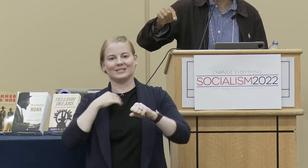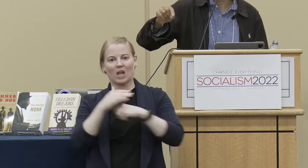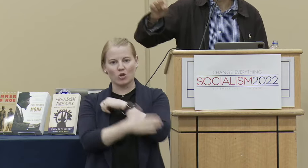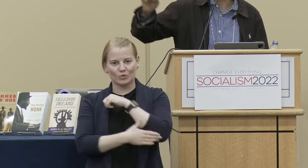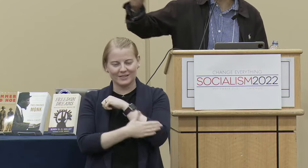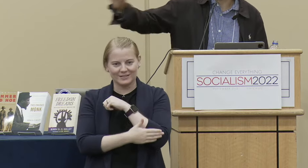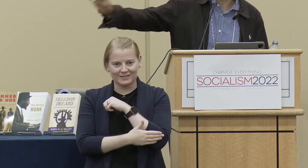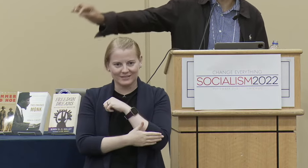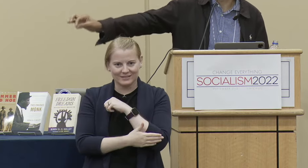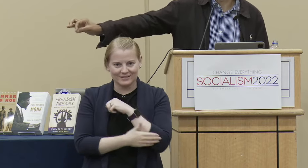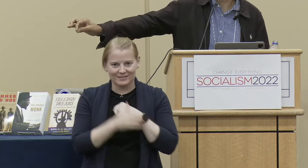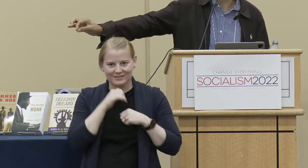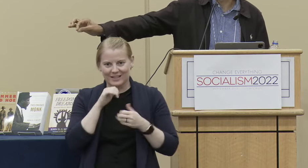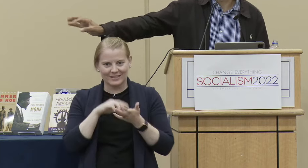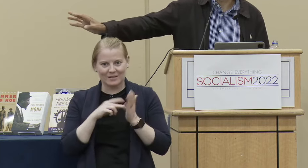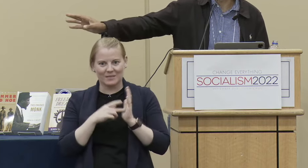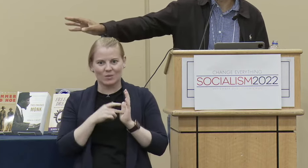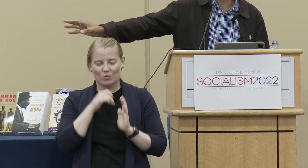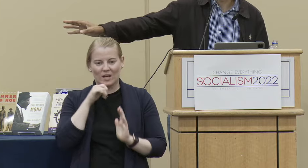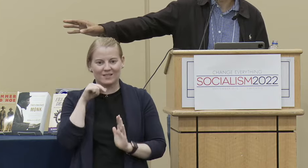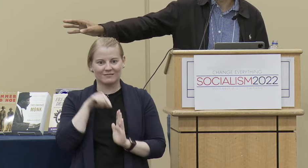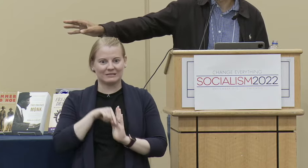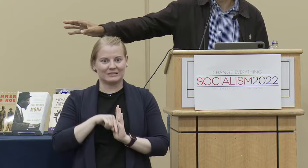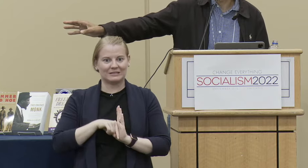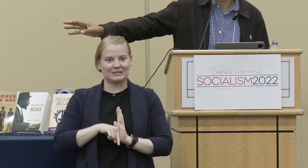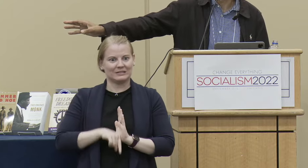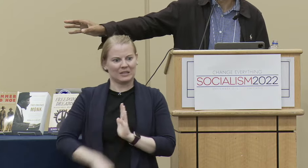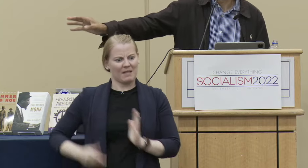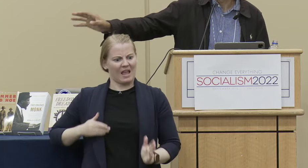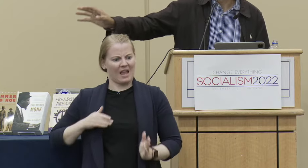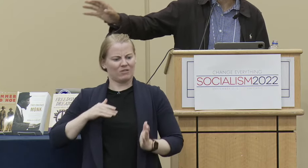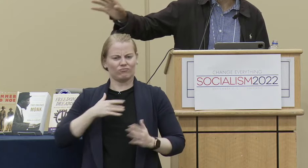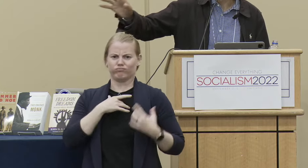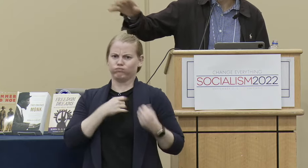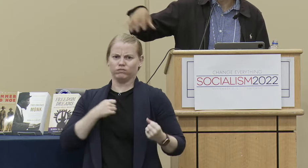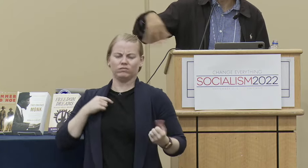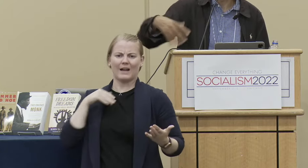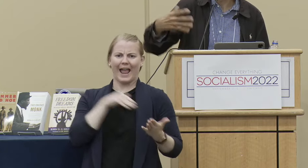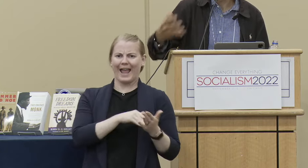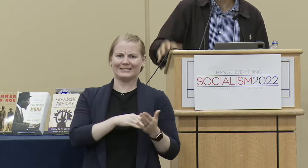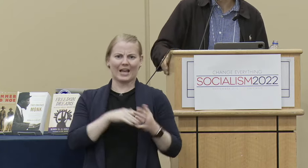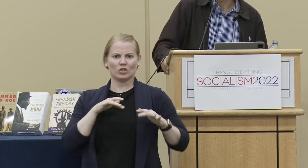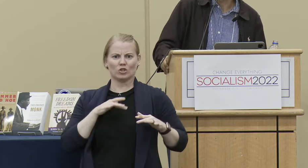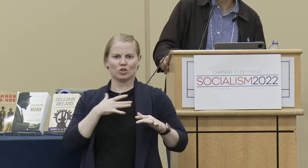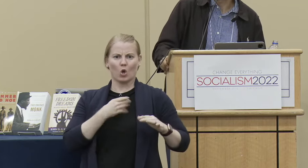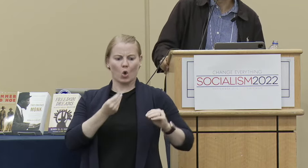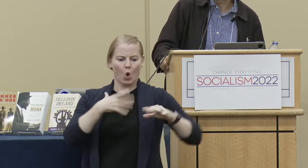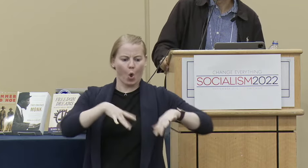colonizing countries. And that's not to say there were